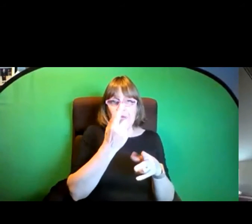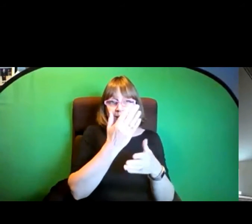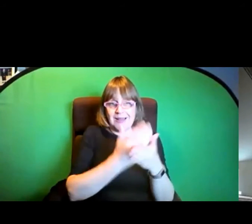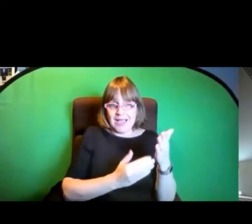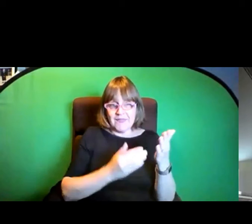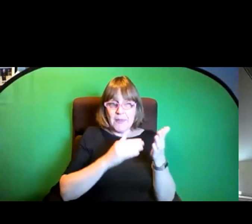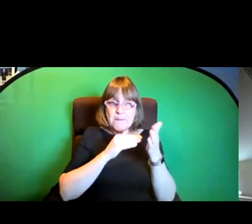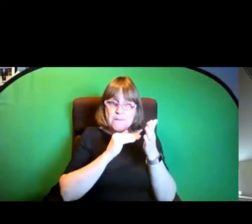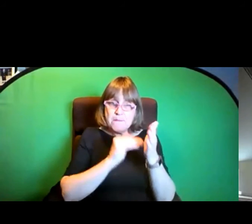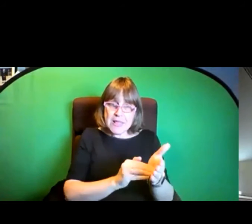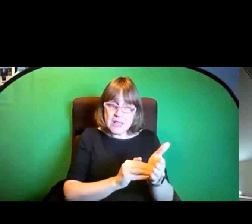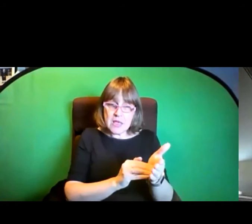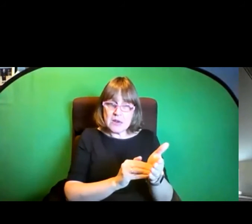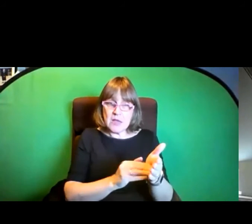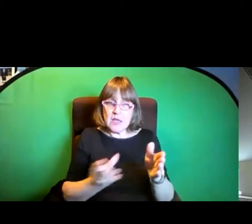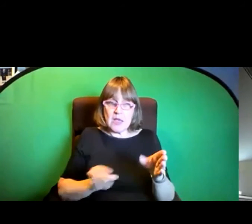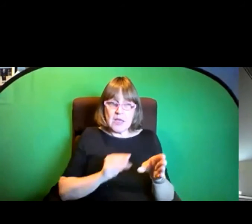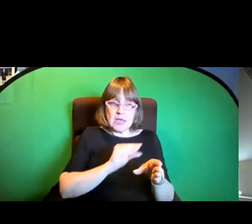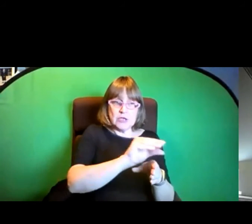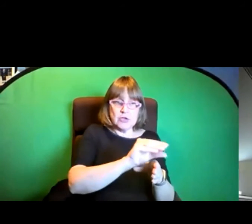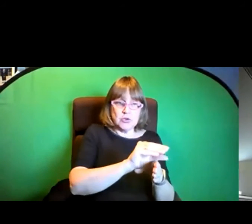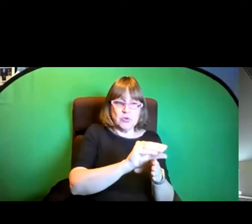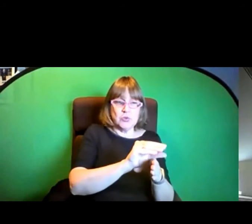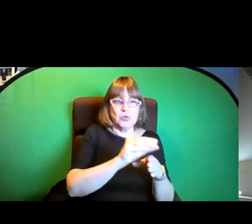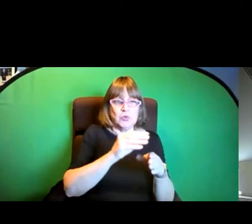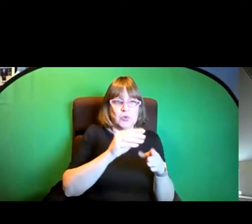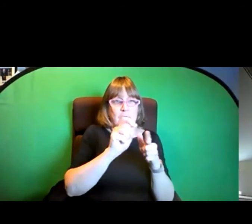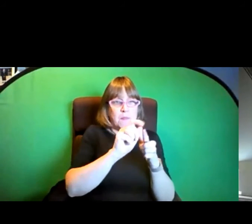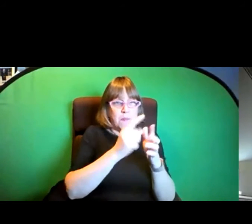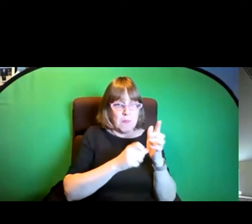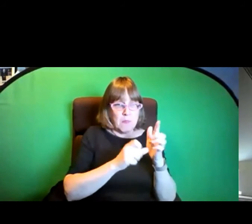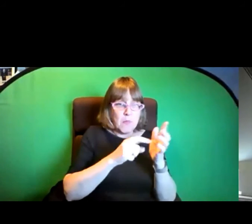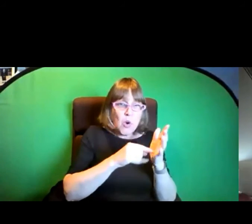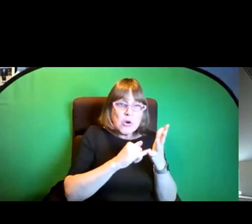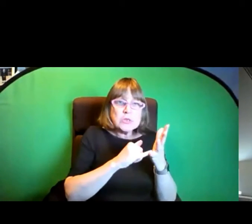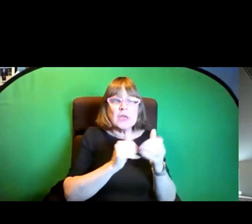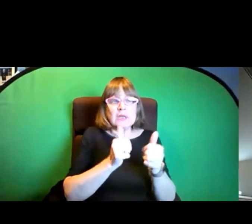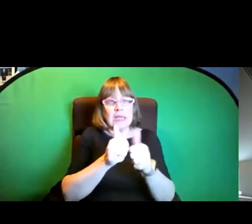into ports and manufacturing, there needs to be a Scottish national energy company, we need to see